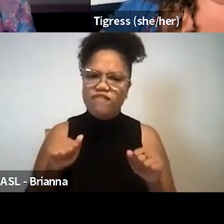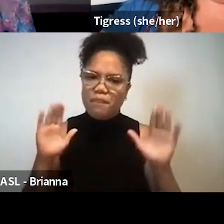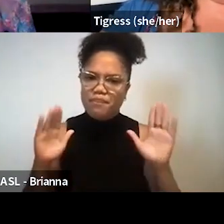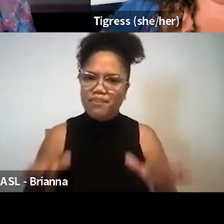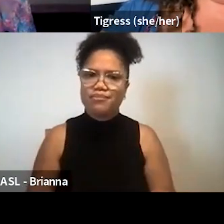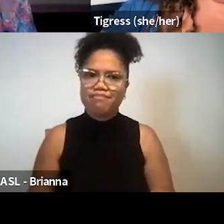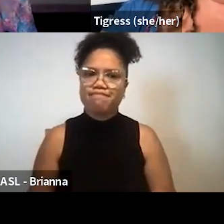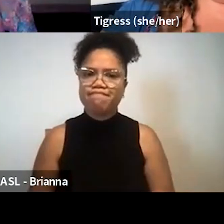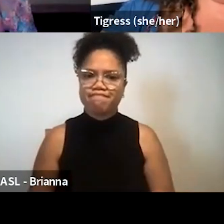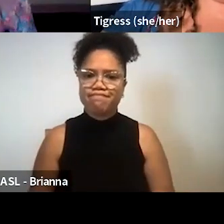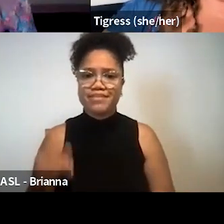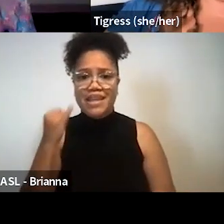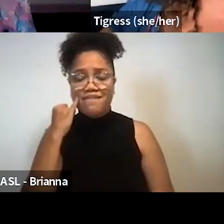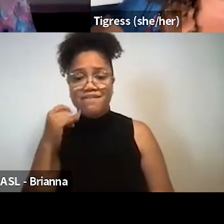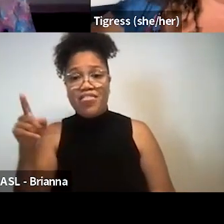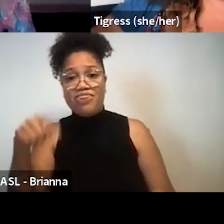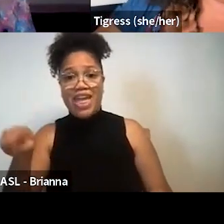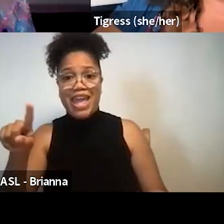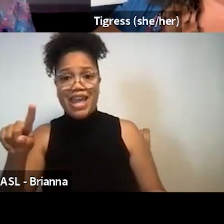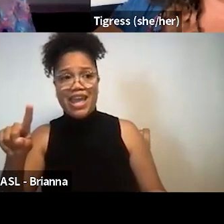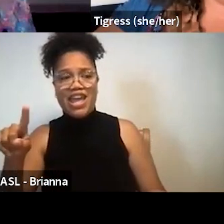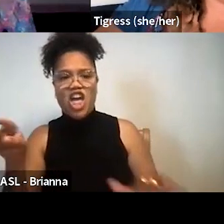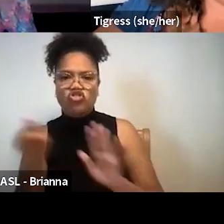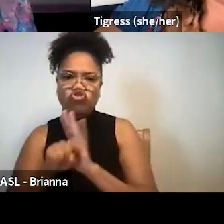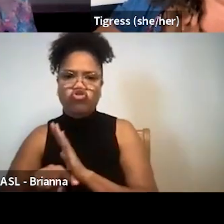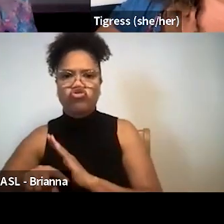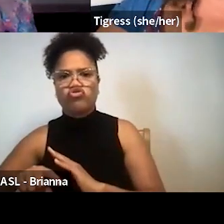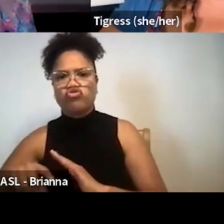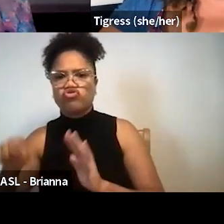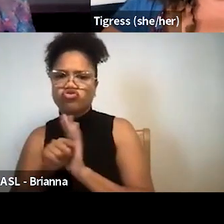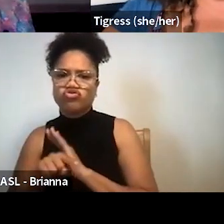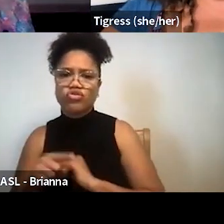you know, if they go low, we go back to supporting fat people.